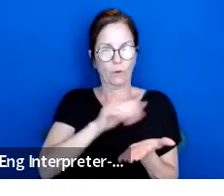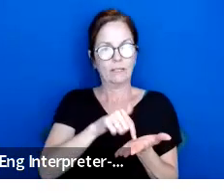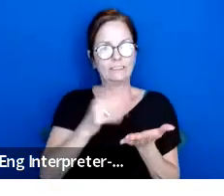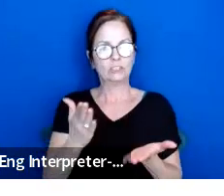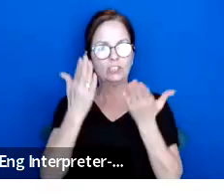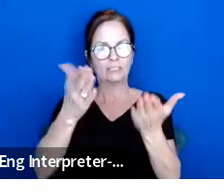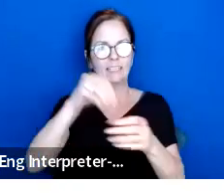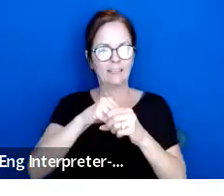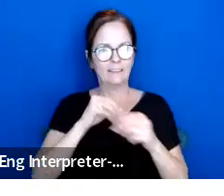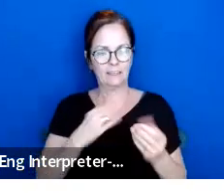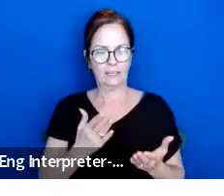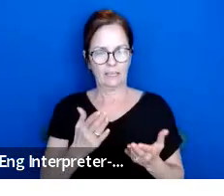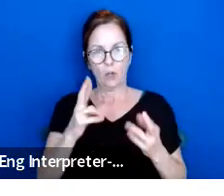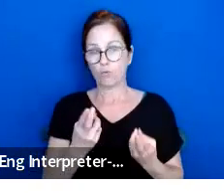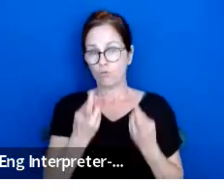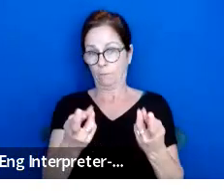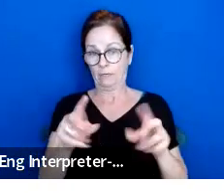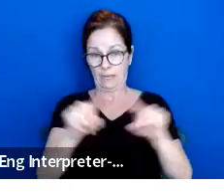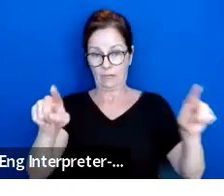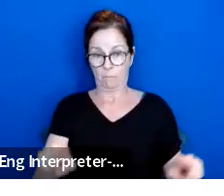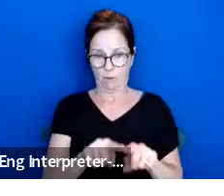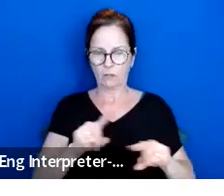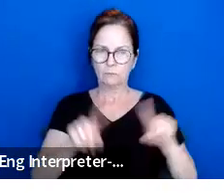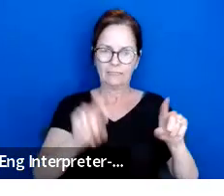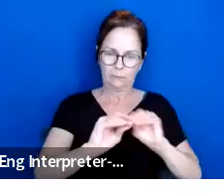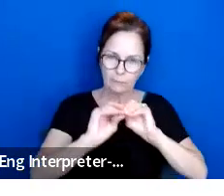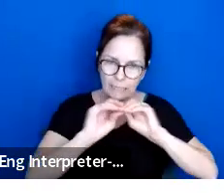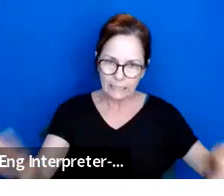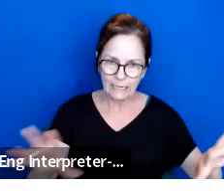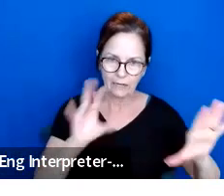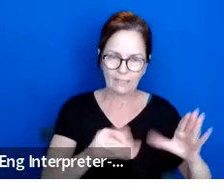But they do try to clearly list it as suggestions. It's from a legal standpoint.